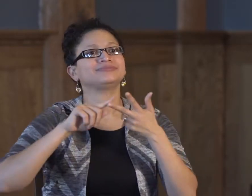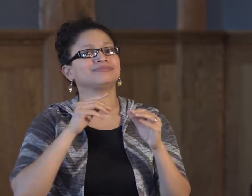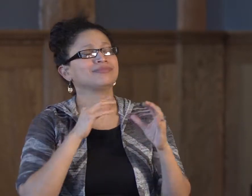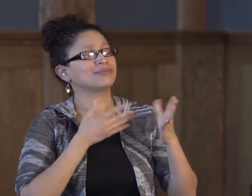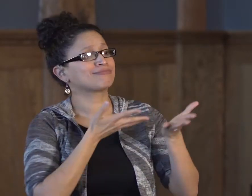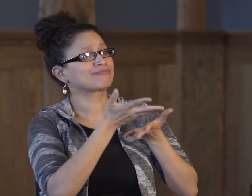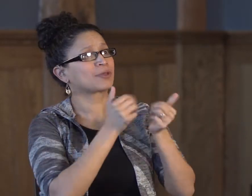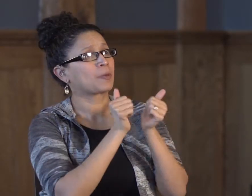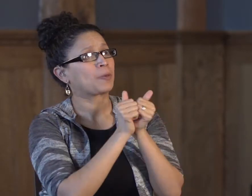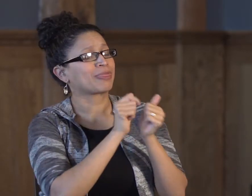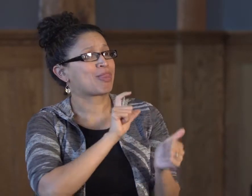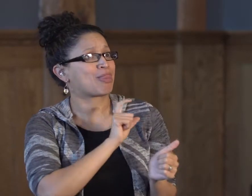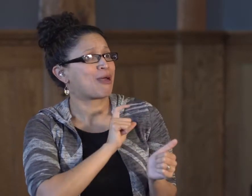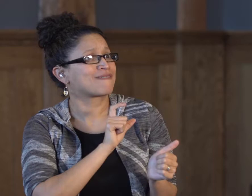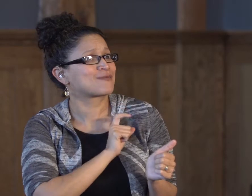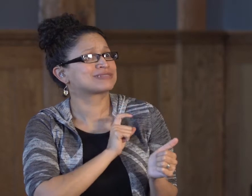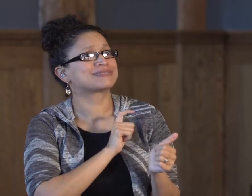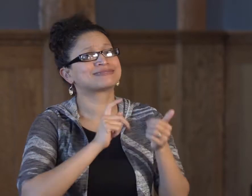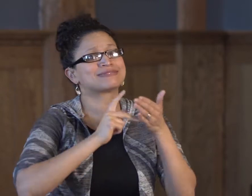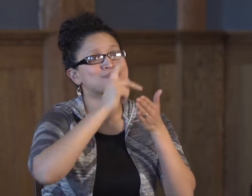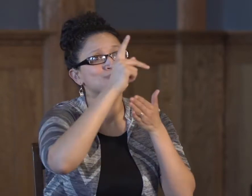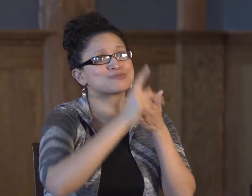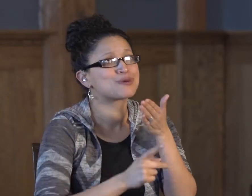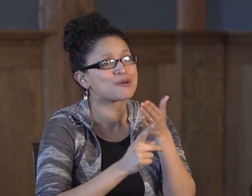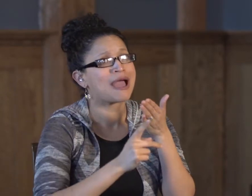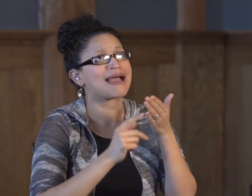for example, but there are many types of sexual violence that exist; interacting with law